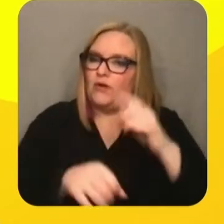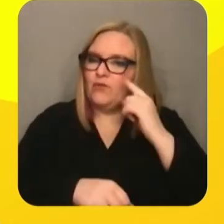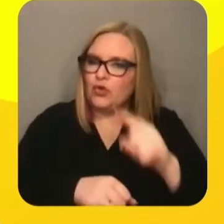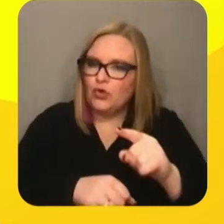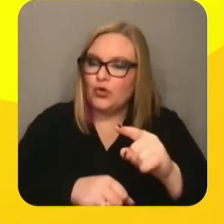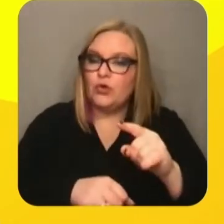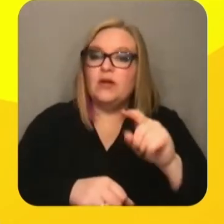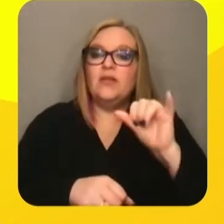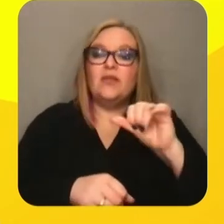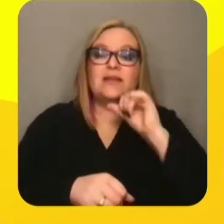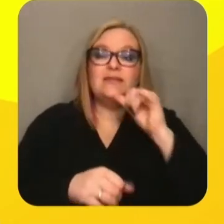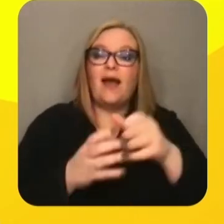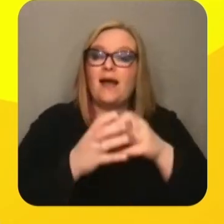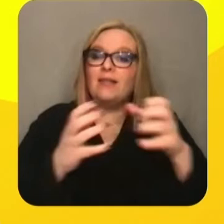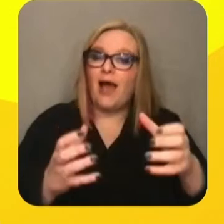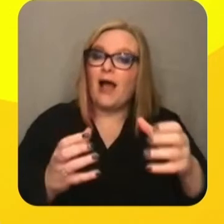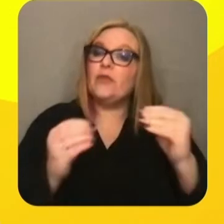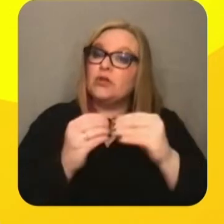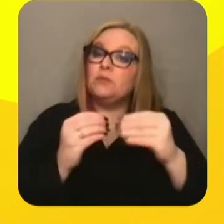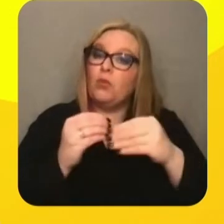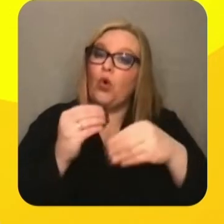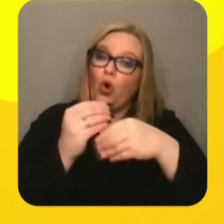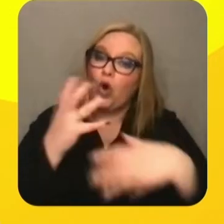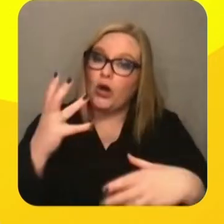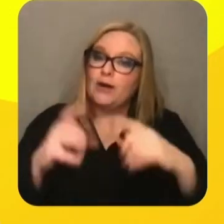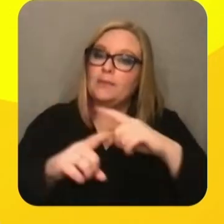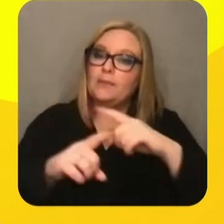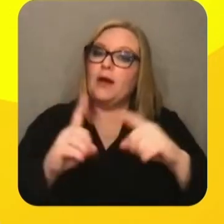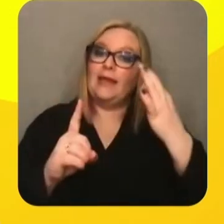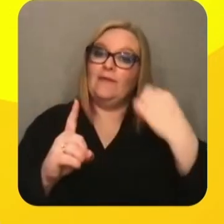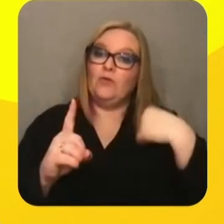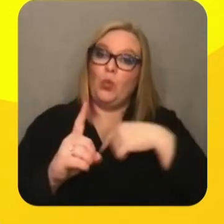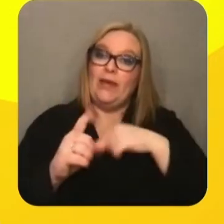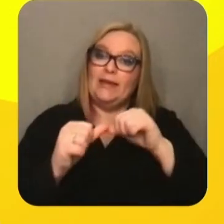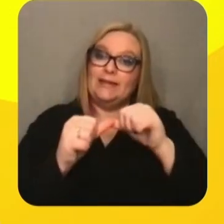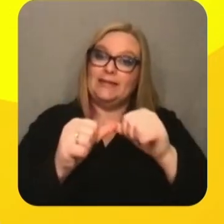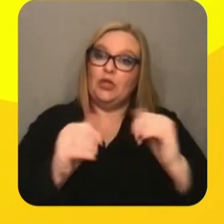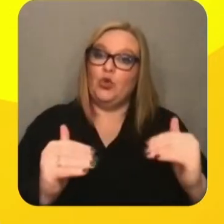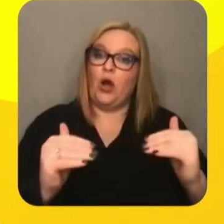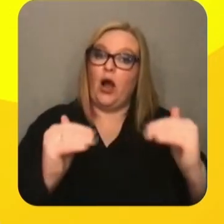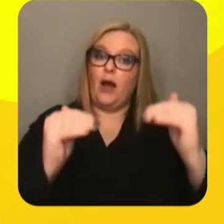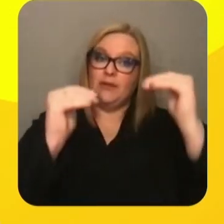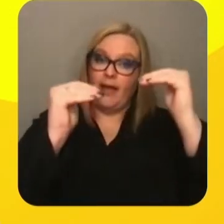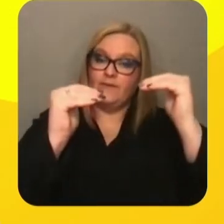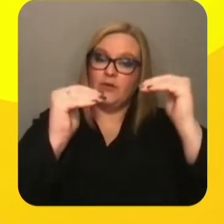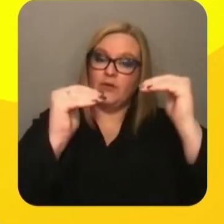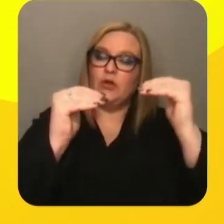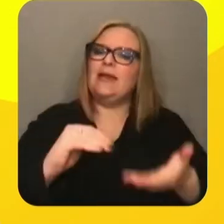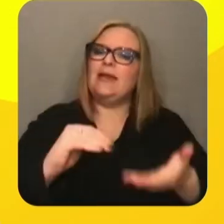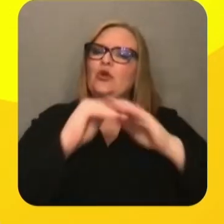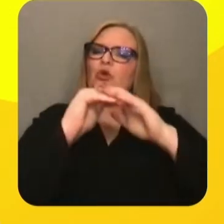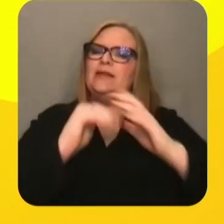There's even more here, but I think as long as we continue to up-level and sort of increase the sophistication of why DEI,